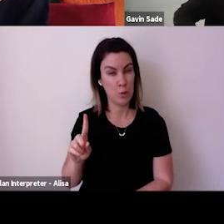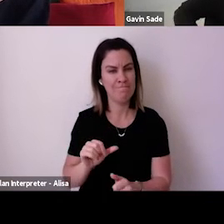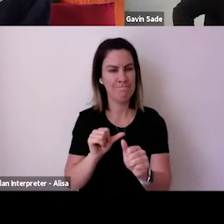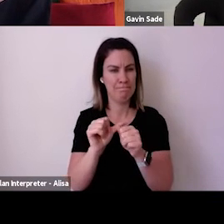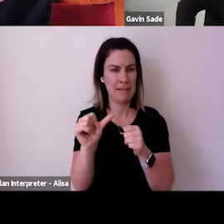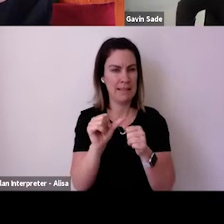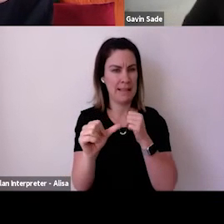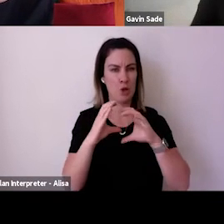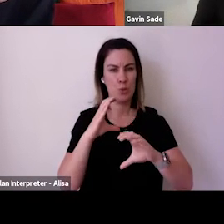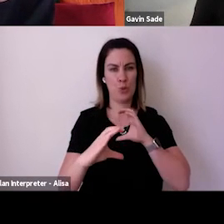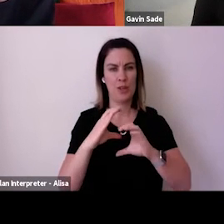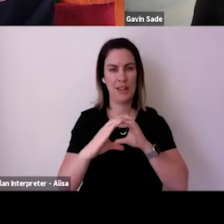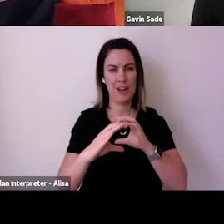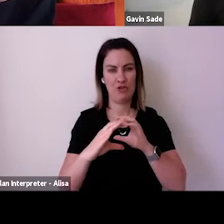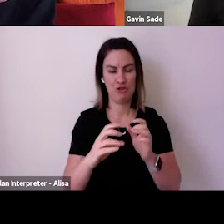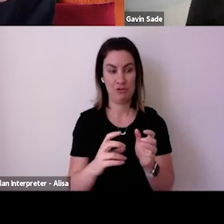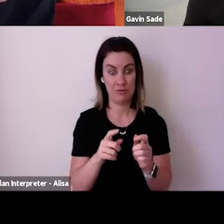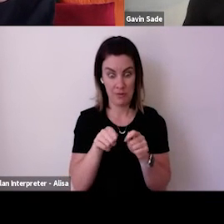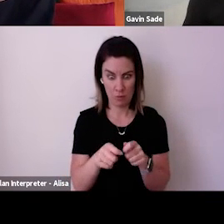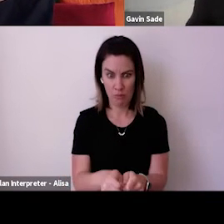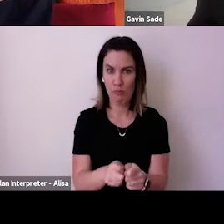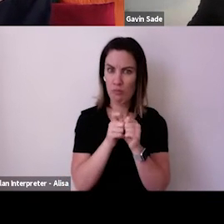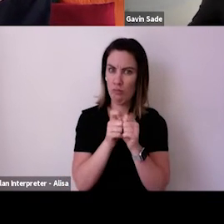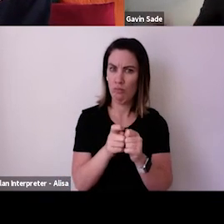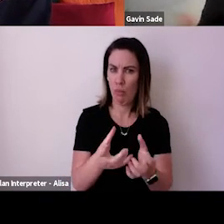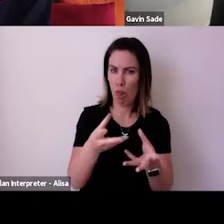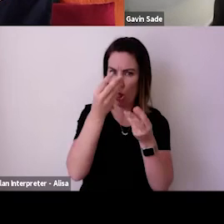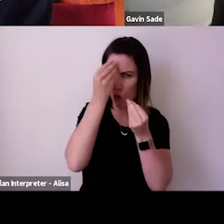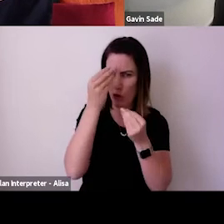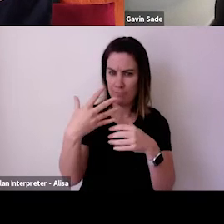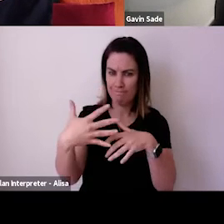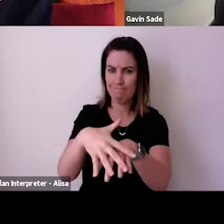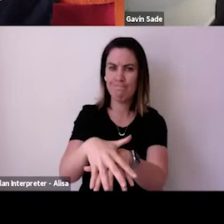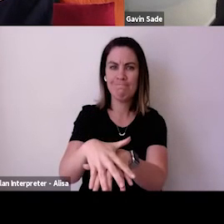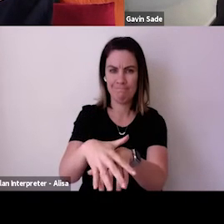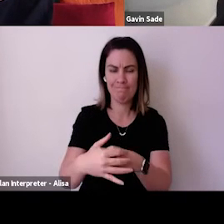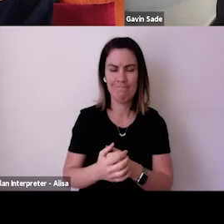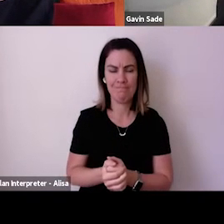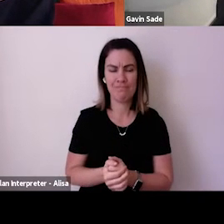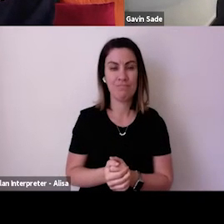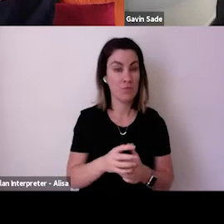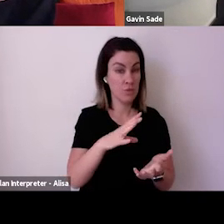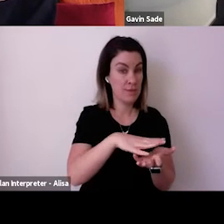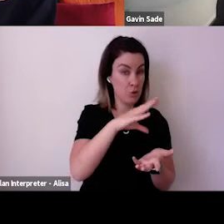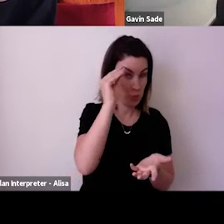the value of interdisciplinary learning for students of creative industries. Both to staff and students.